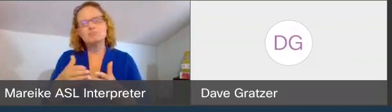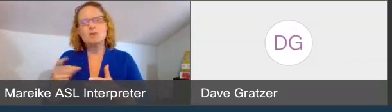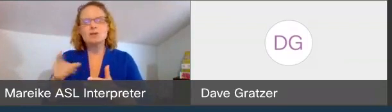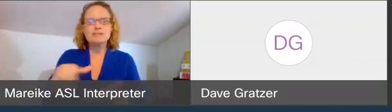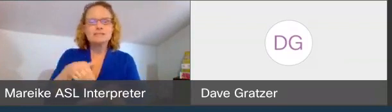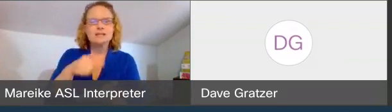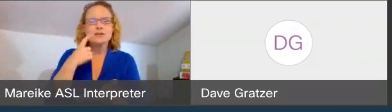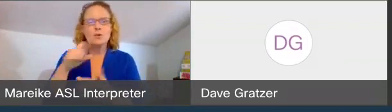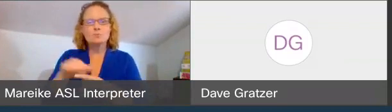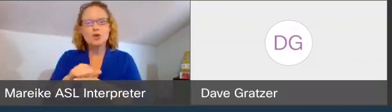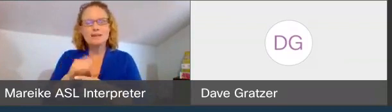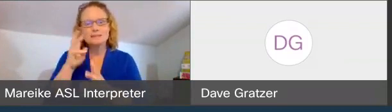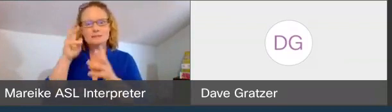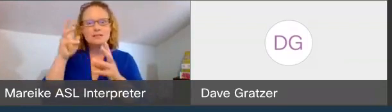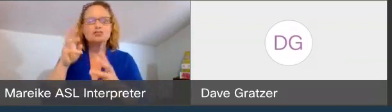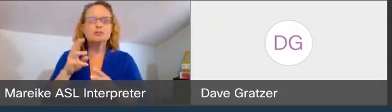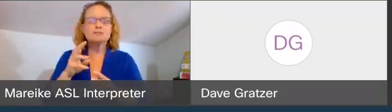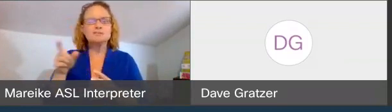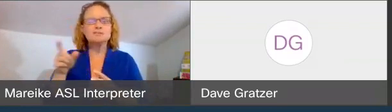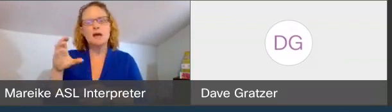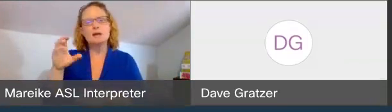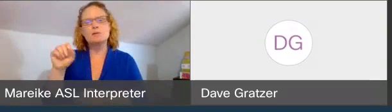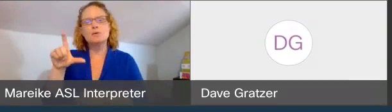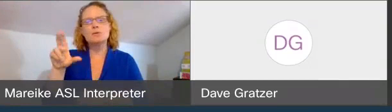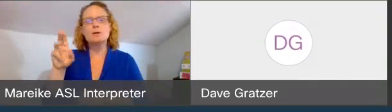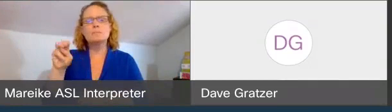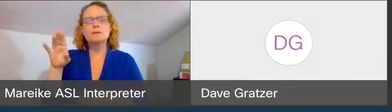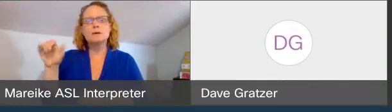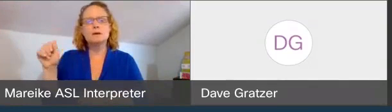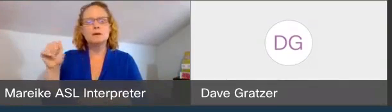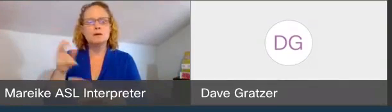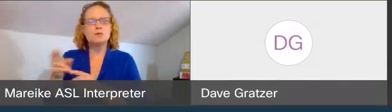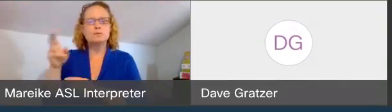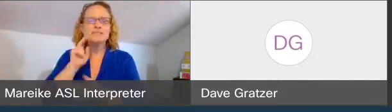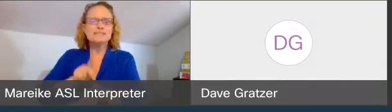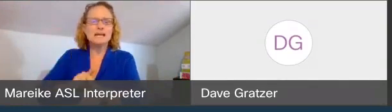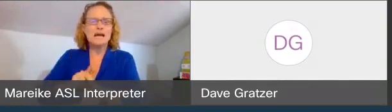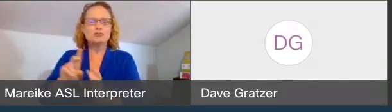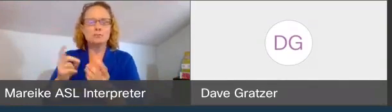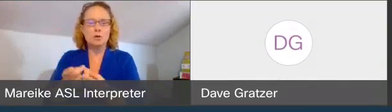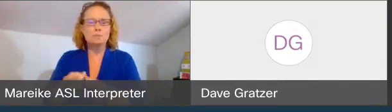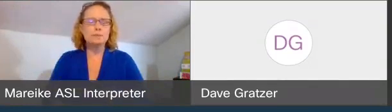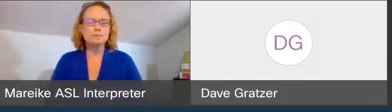Practice Innovations at Columbia University Psychiatry Department. And FACT staff do kind